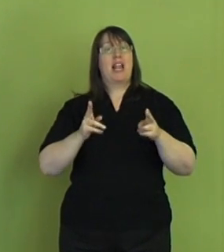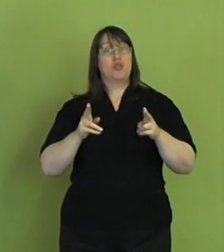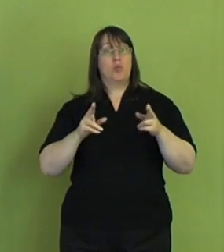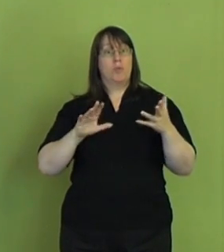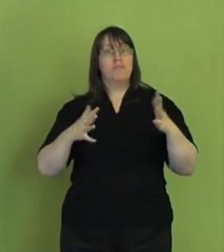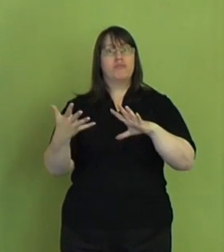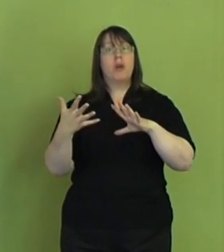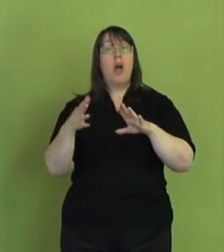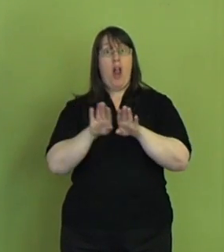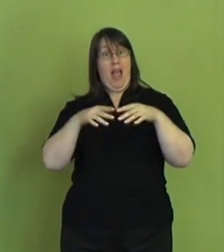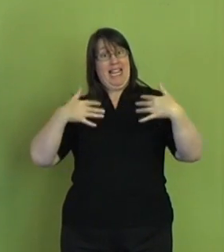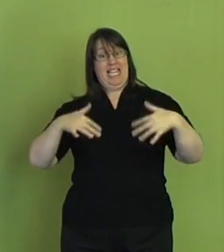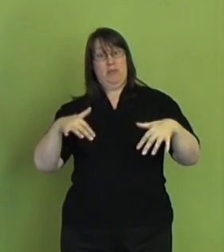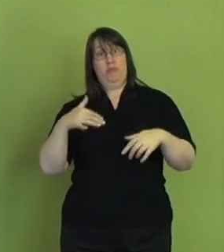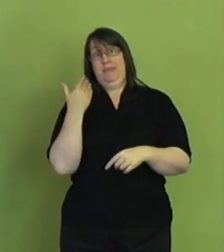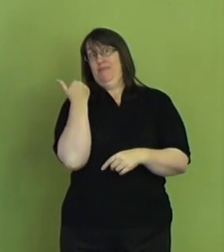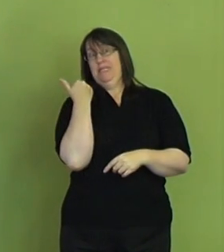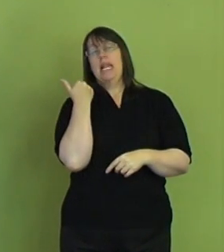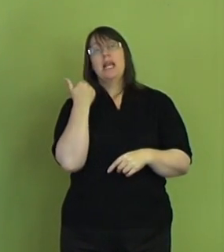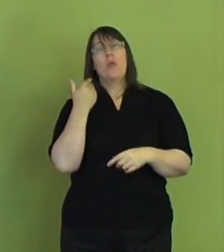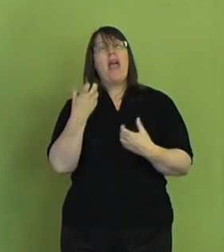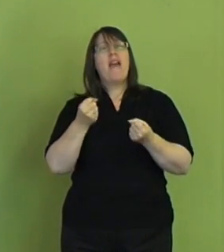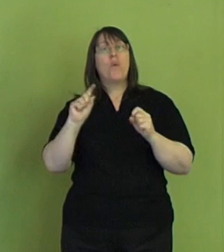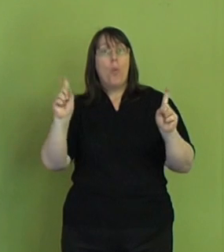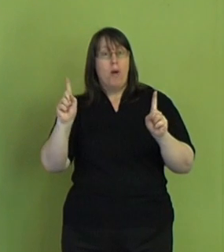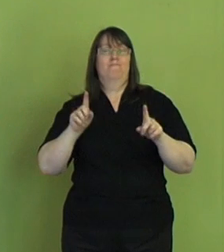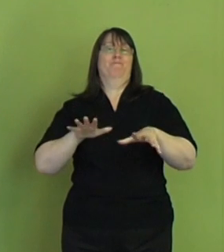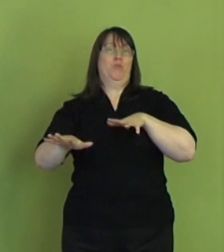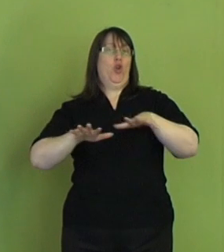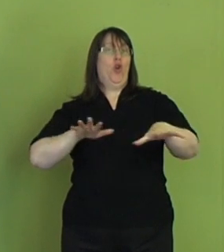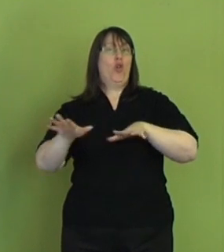And in Canterbury recently, we have experienced just that.